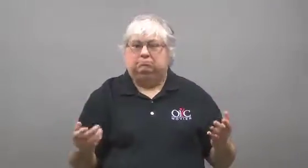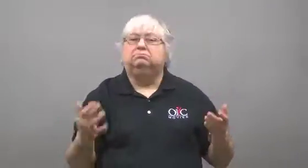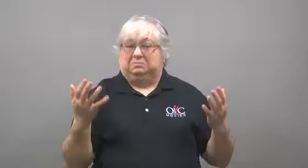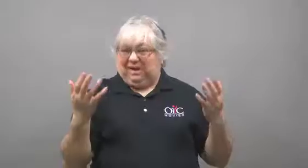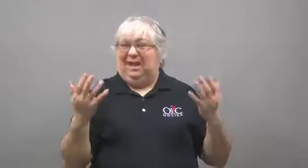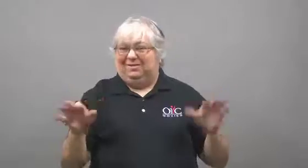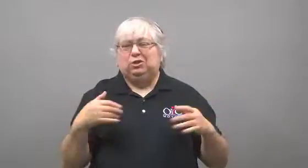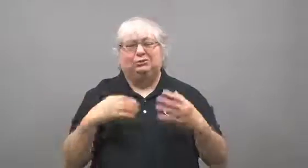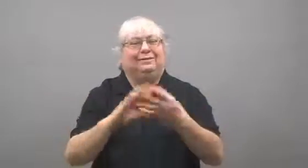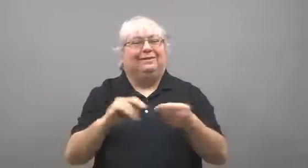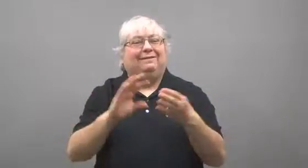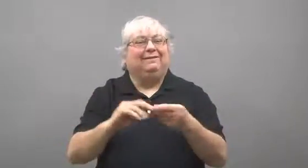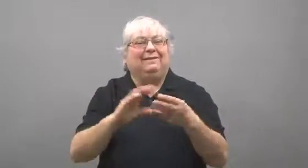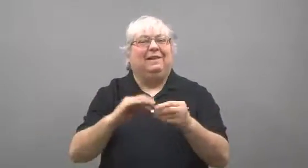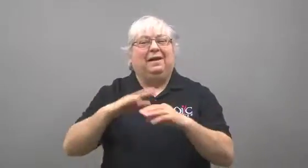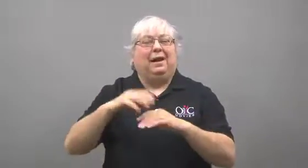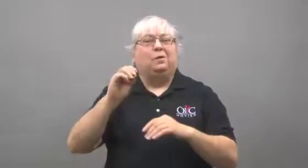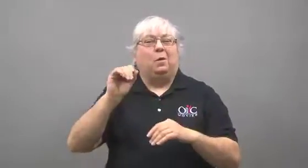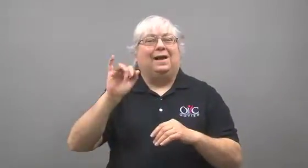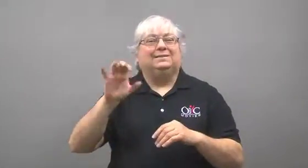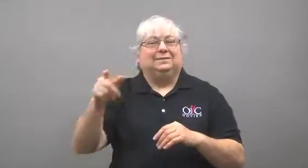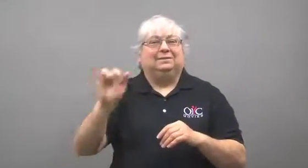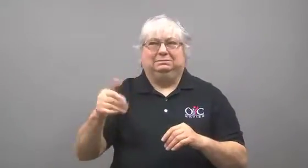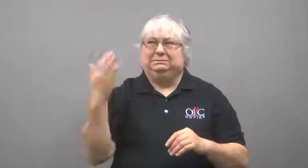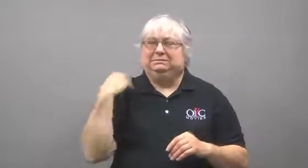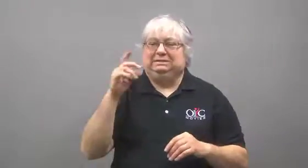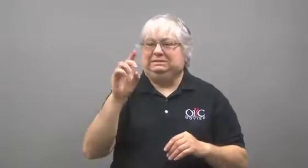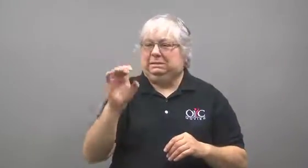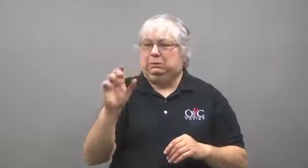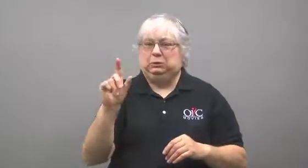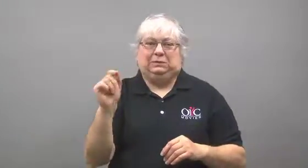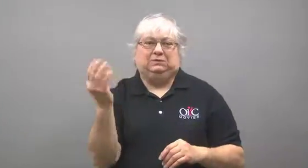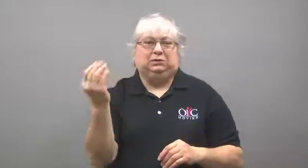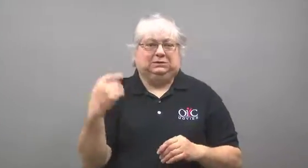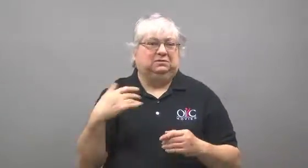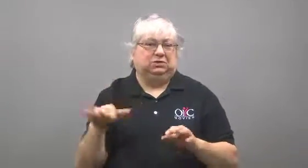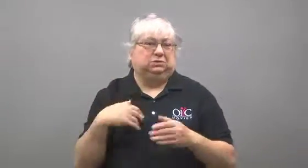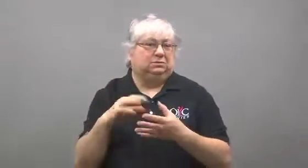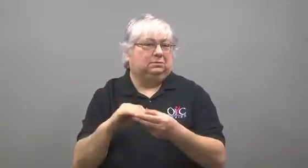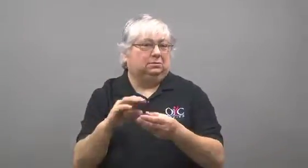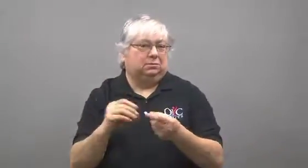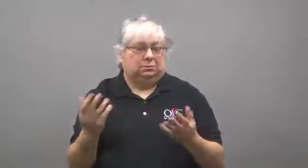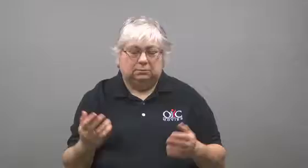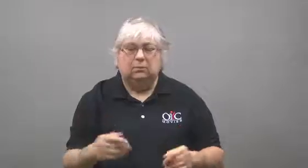I did a story on that on OIC back in December, 2014.